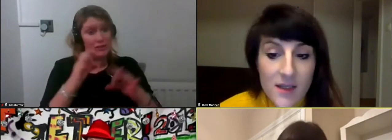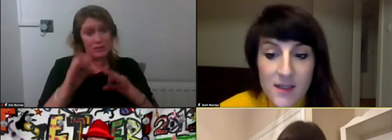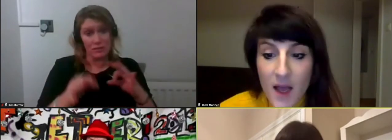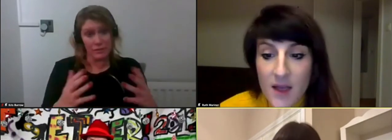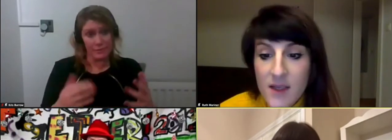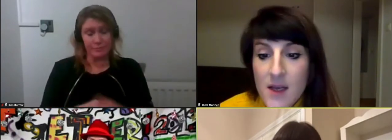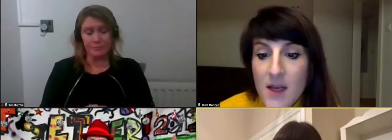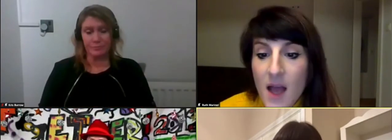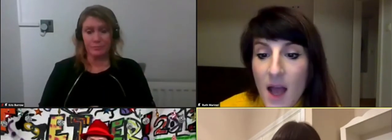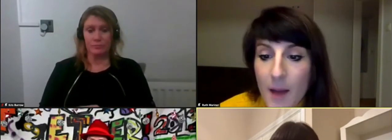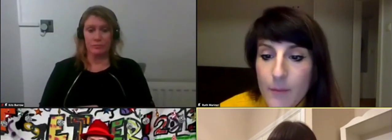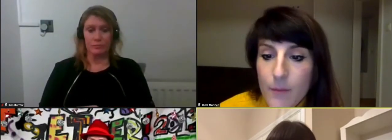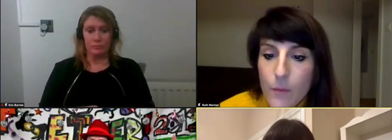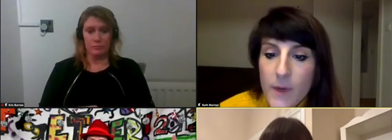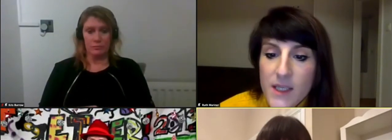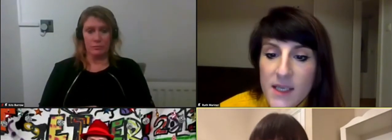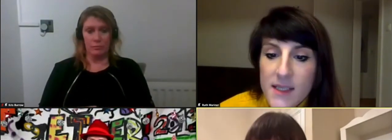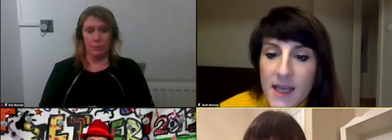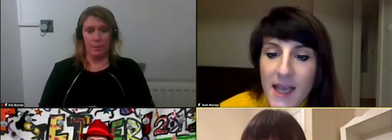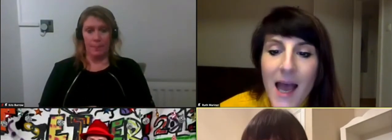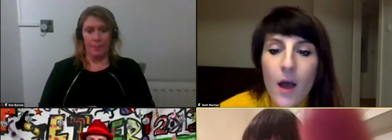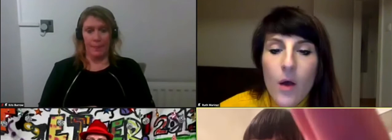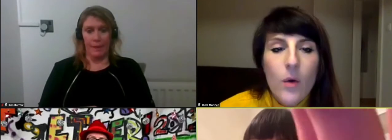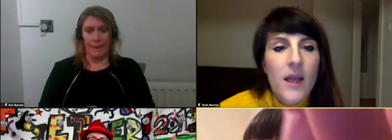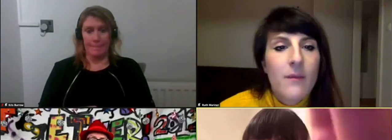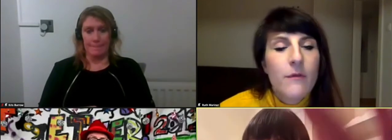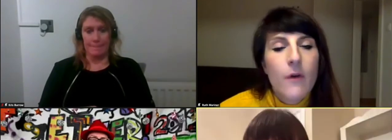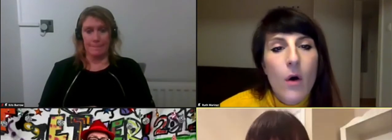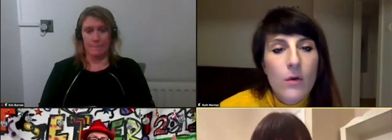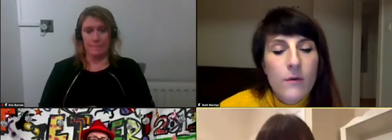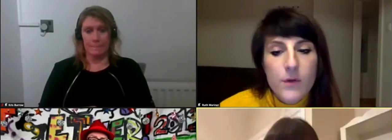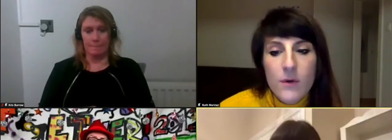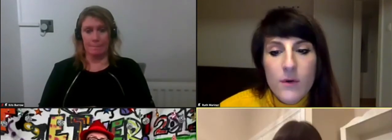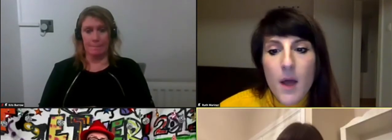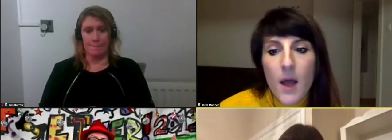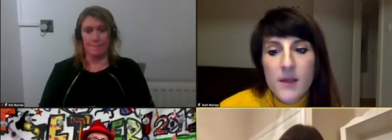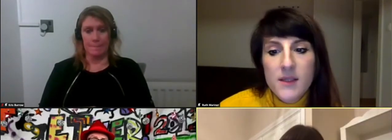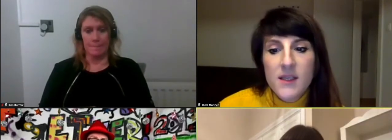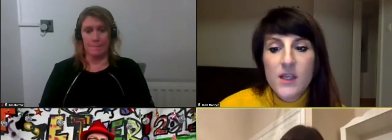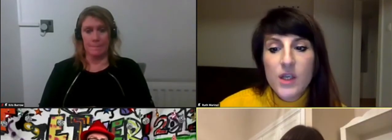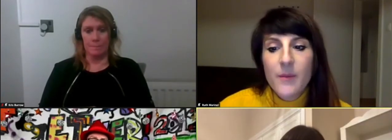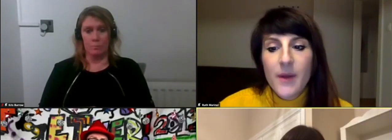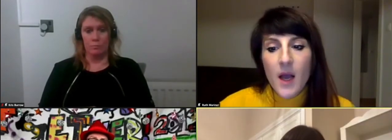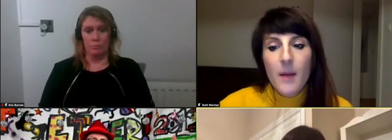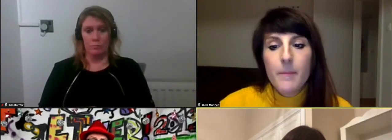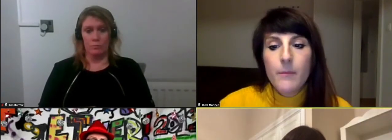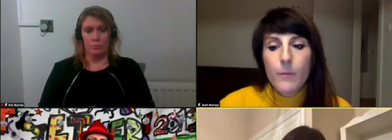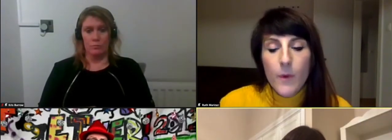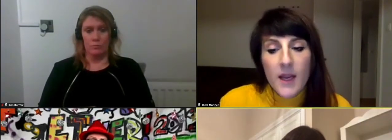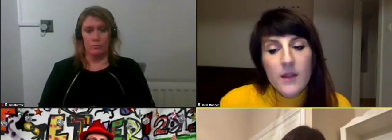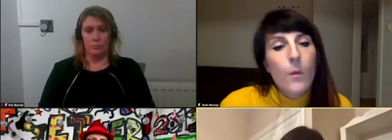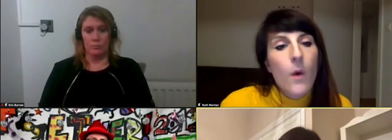questions to ask us. Which is like how involved or immersed did you become in the